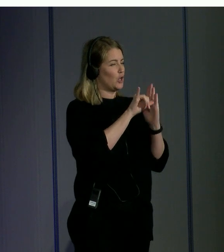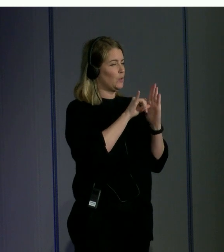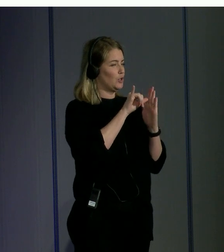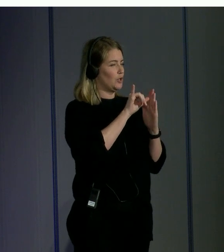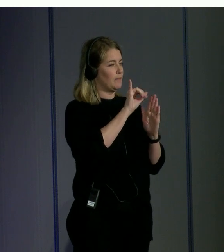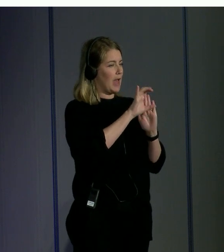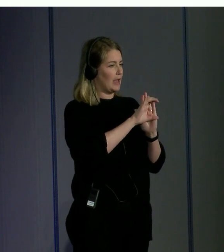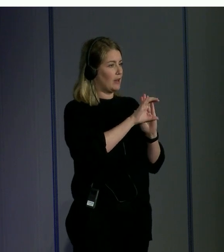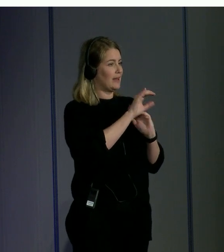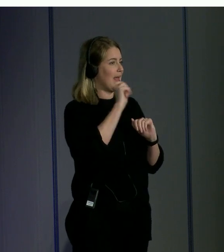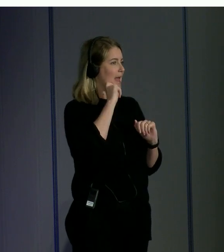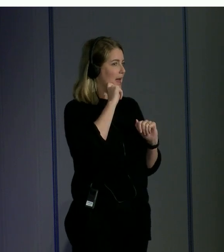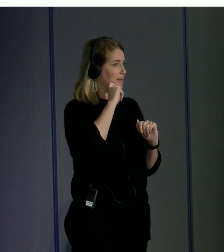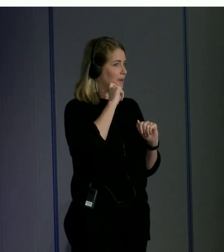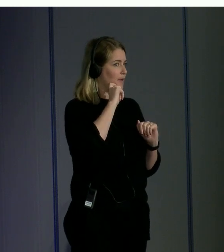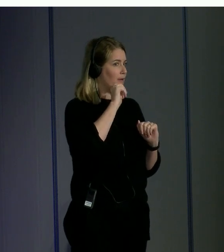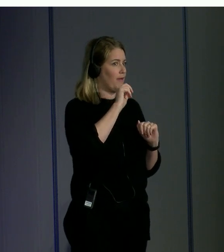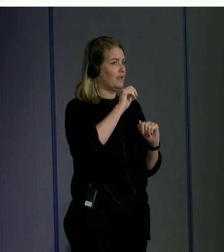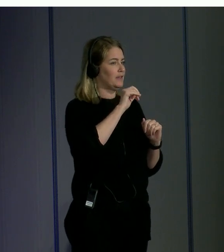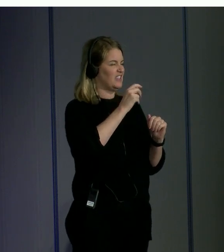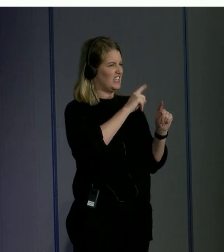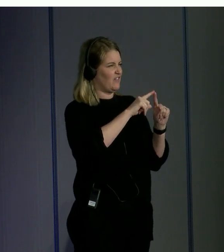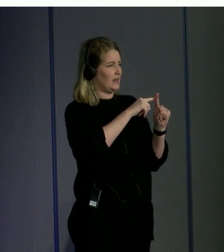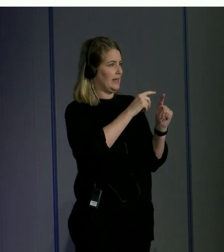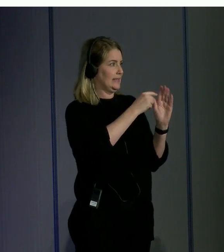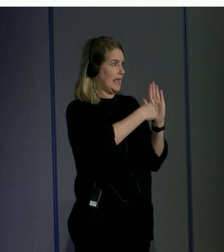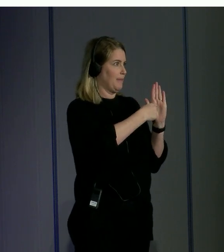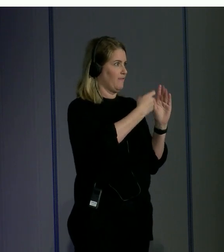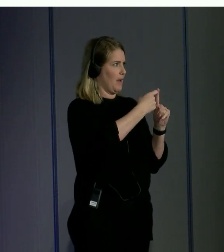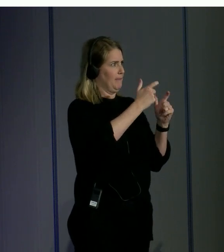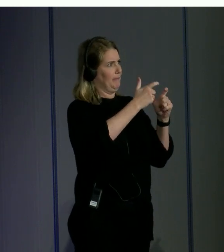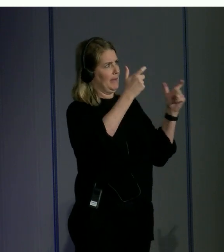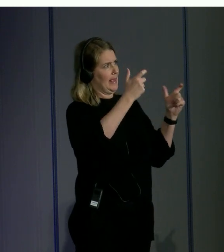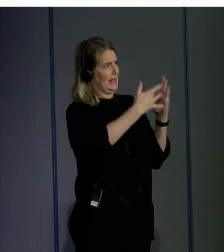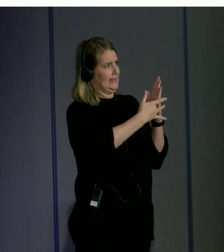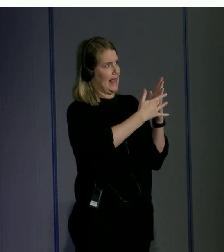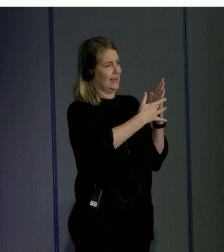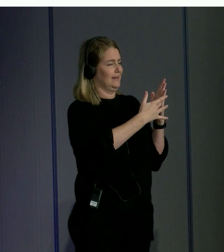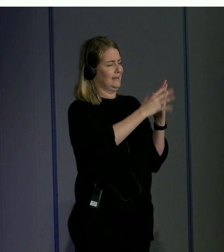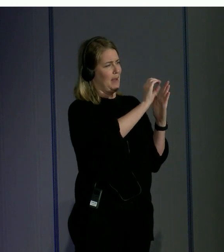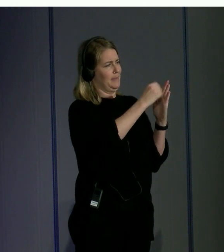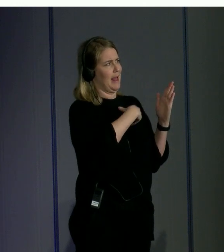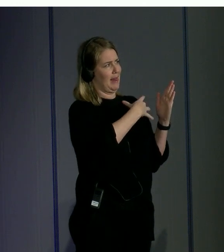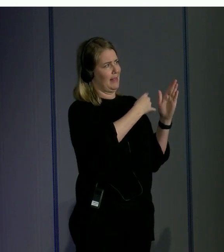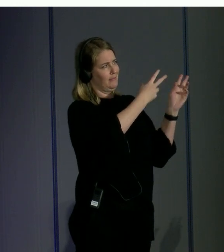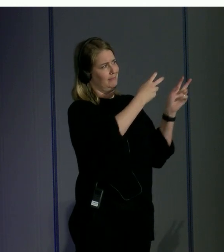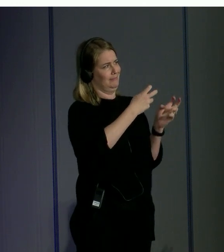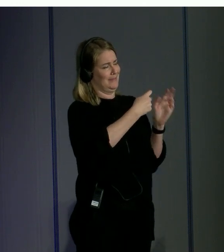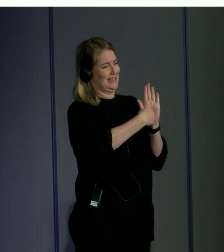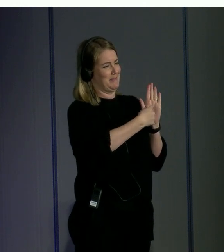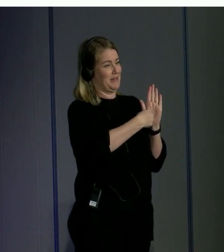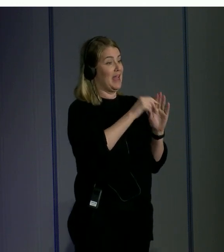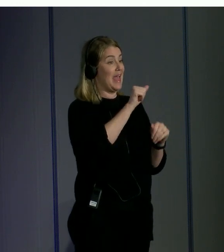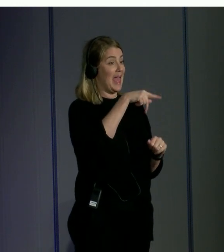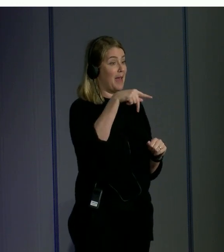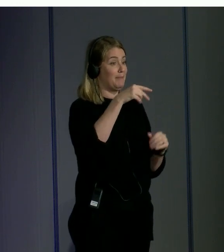It's an Apple app store. I like to pull examples from the big tech companies every time I can. It's the app store.